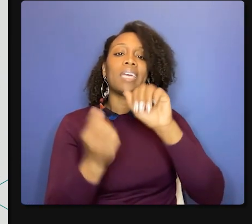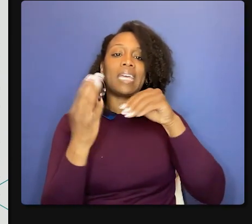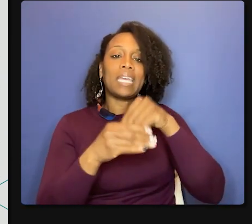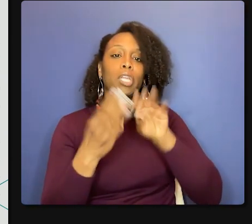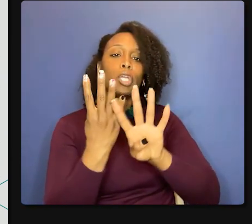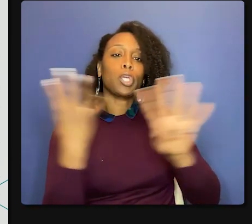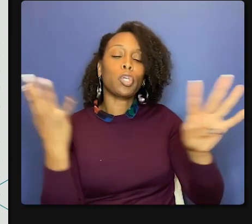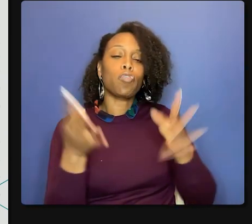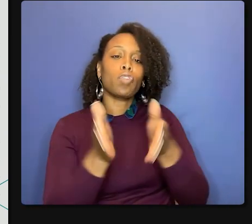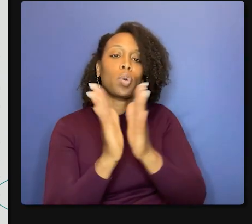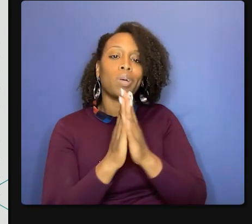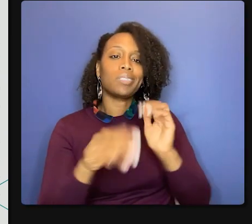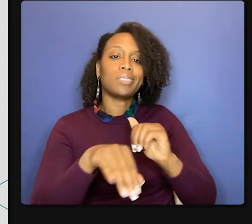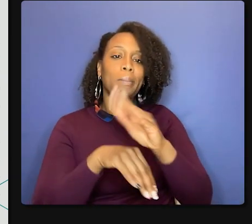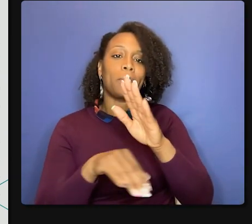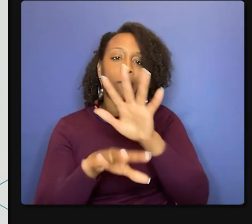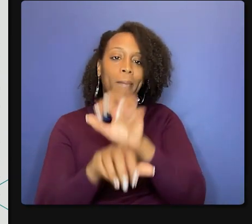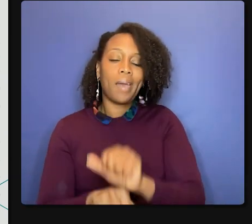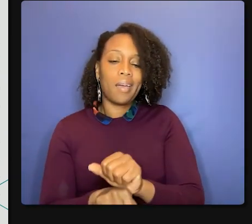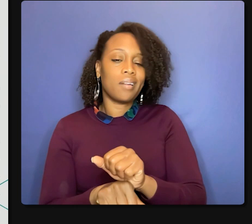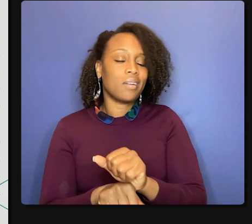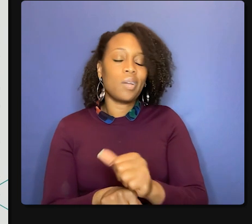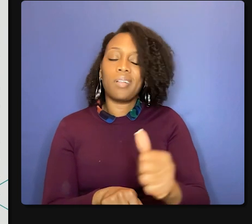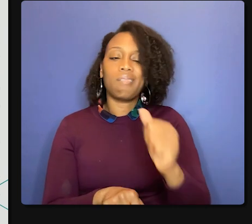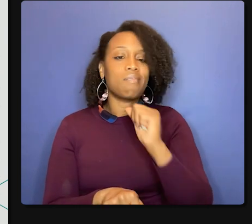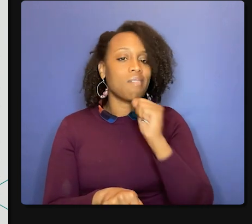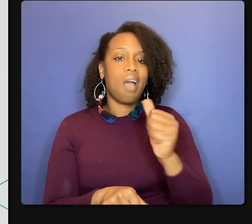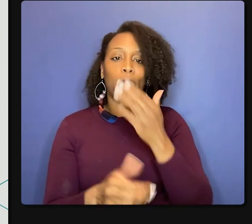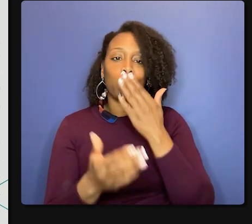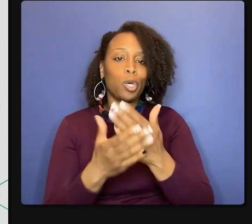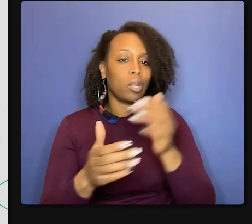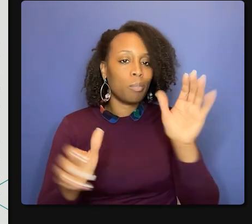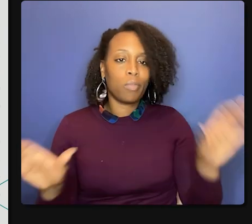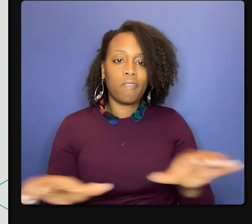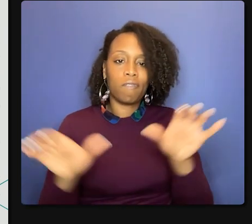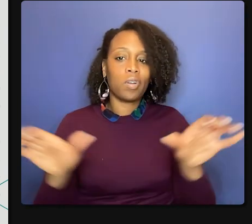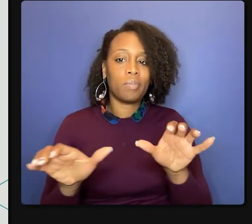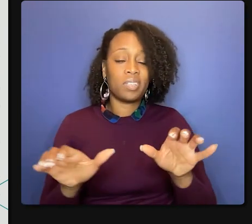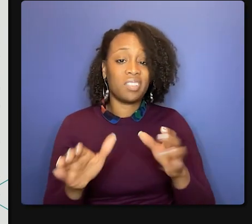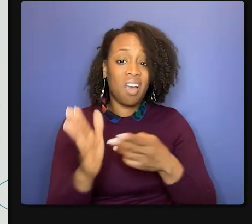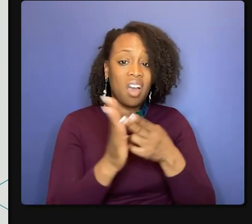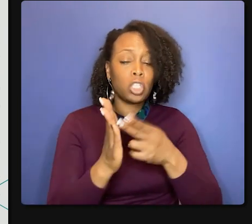with an in-queue request and submit pattern. See, these will not give you good performance at all.